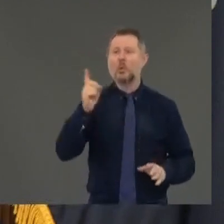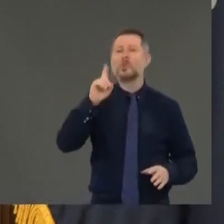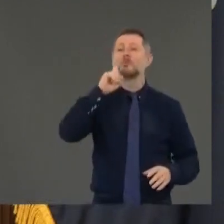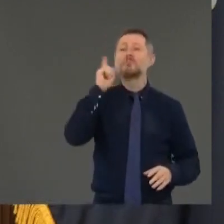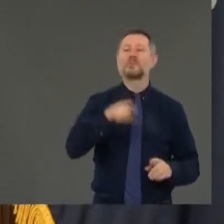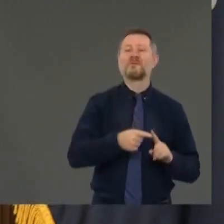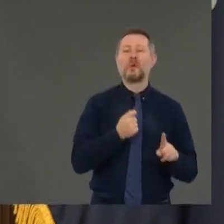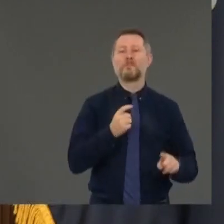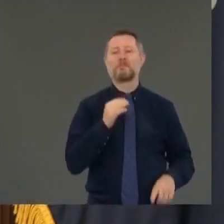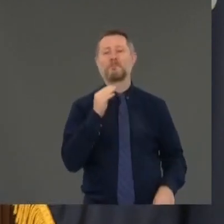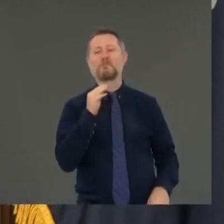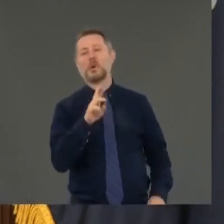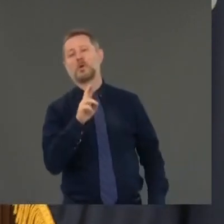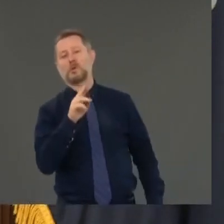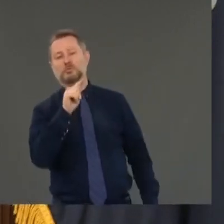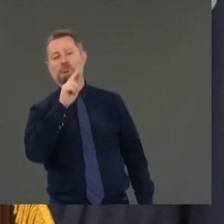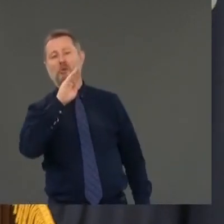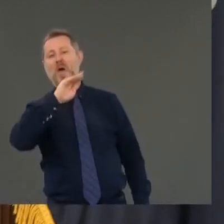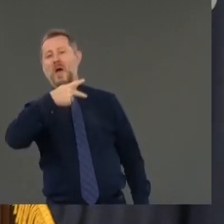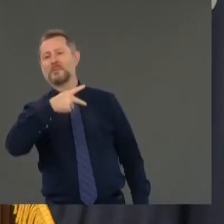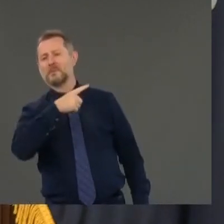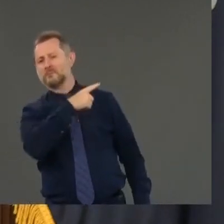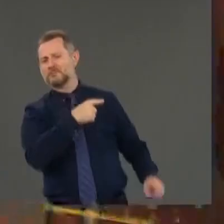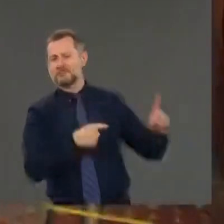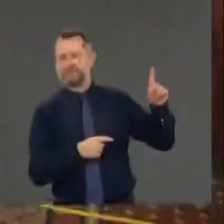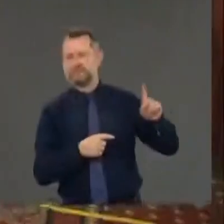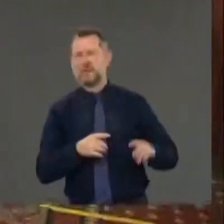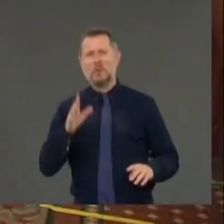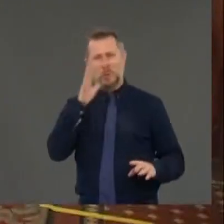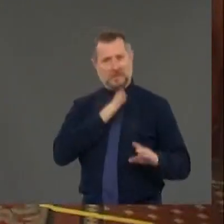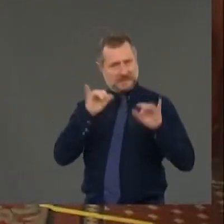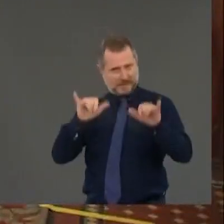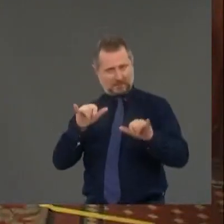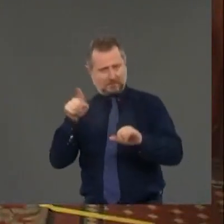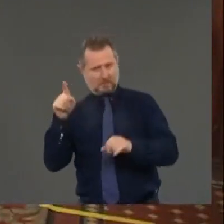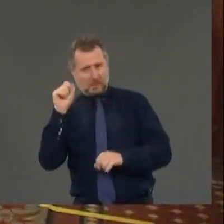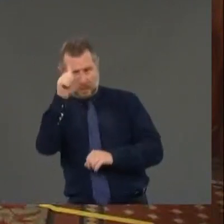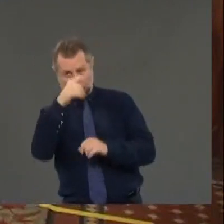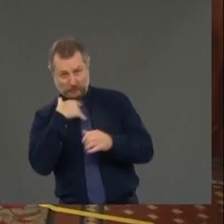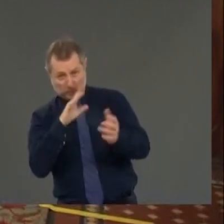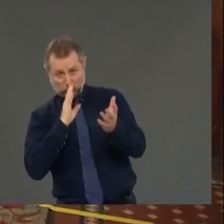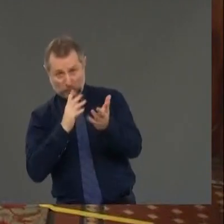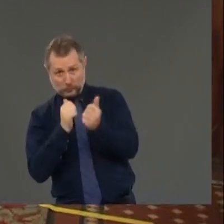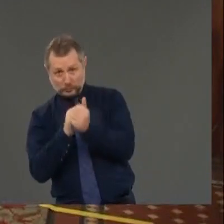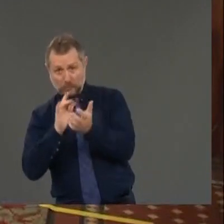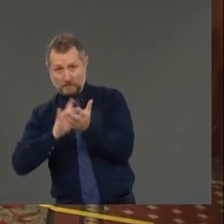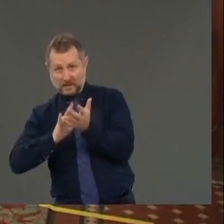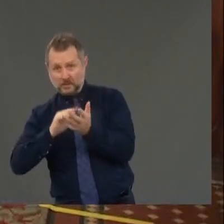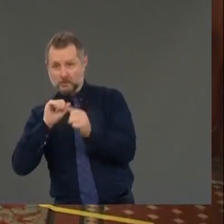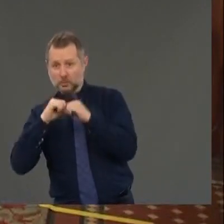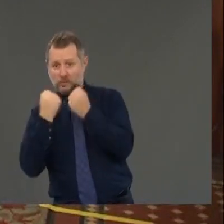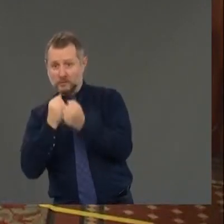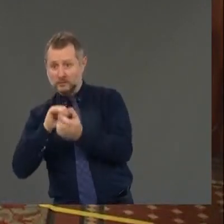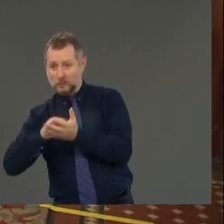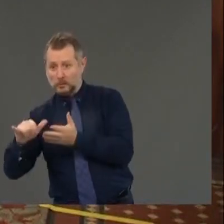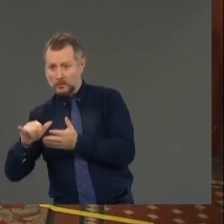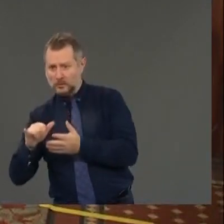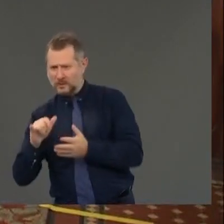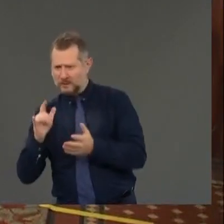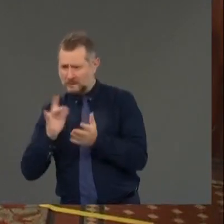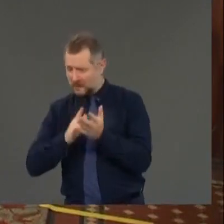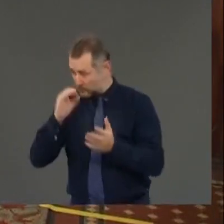IT WAS GUIDANCE FROM MR. TRUMP.